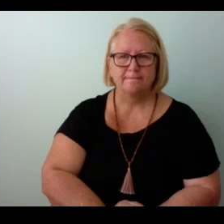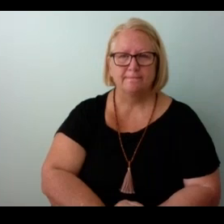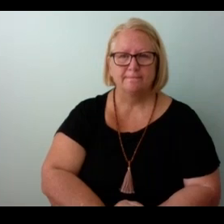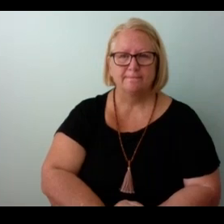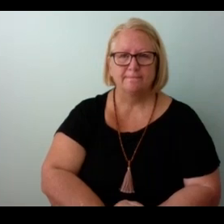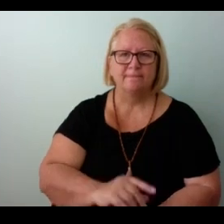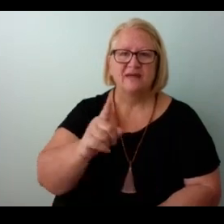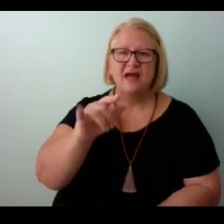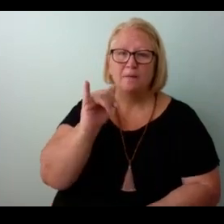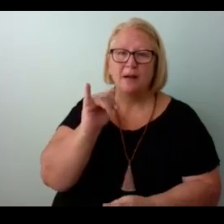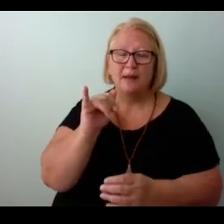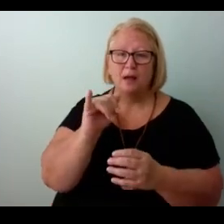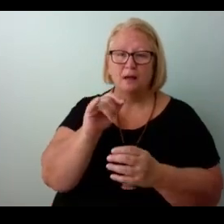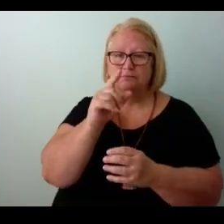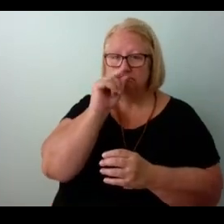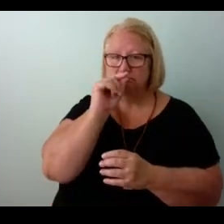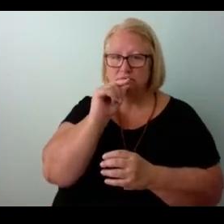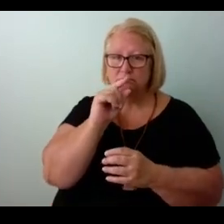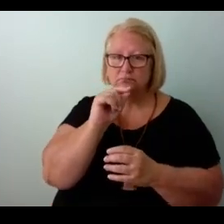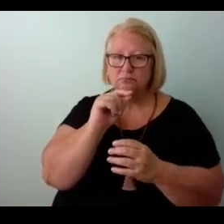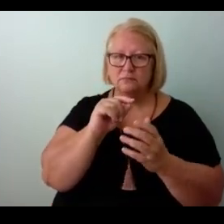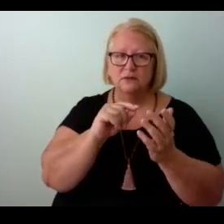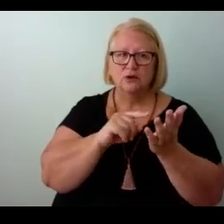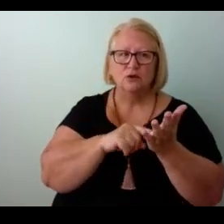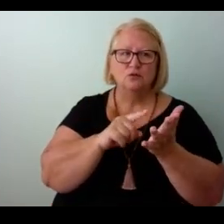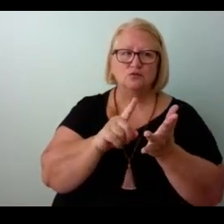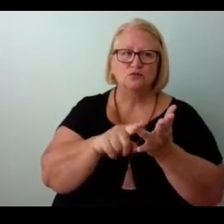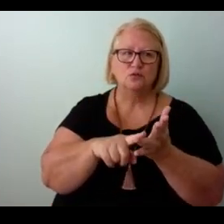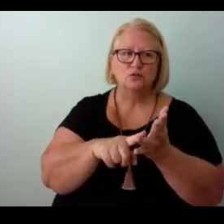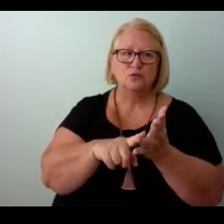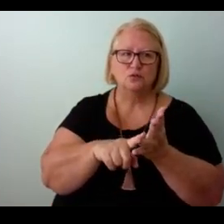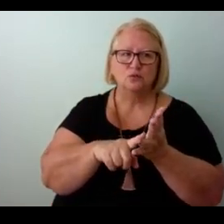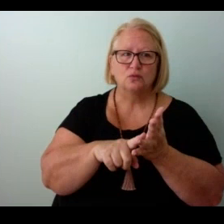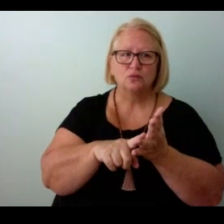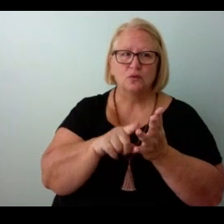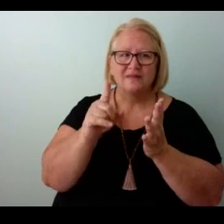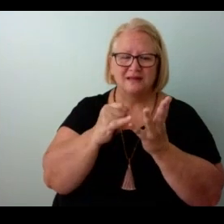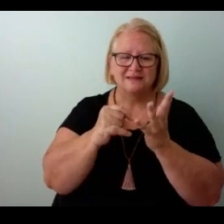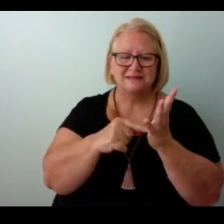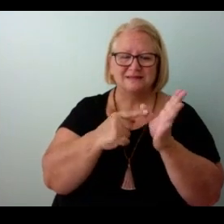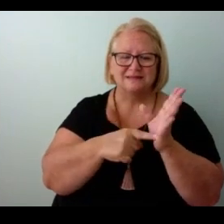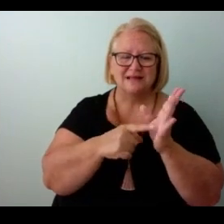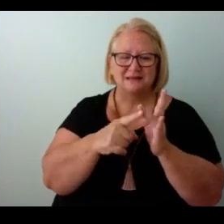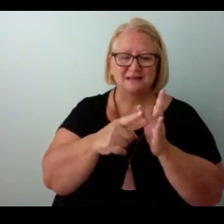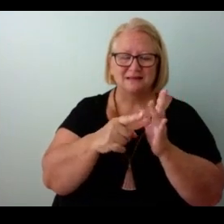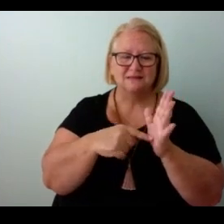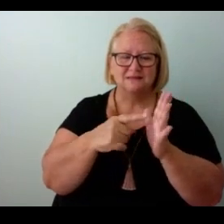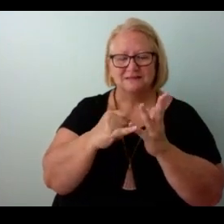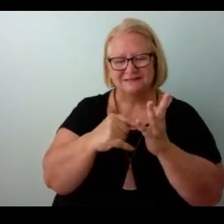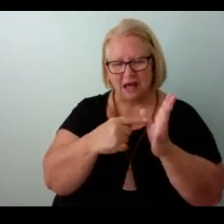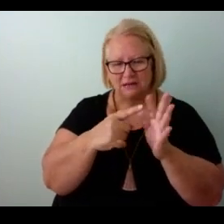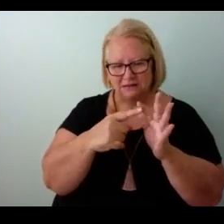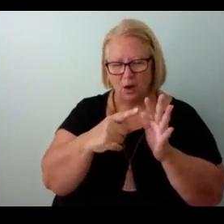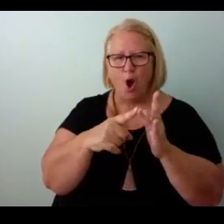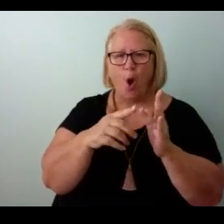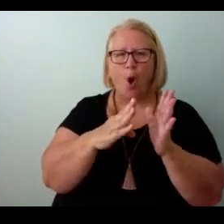to go to your state ombudsman because the state ombudsman usually, I can't vouch for